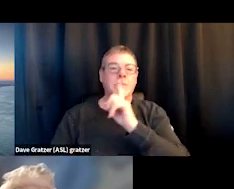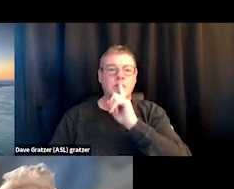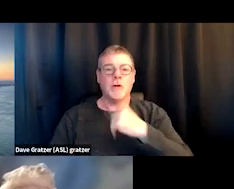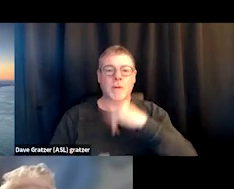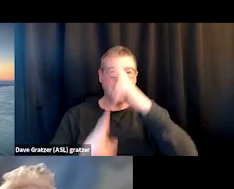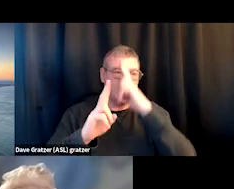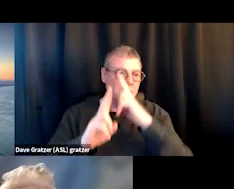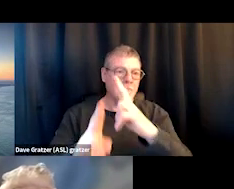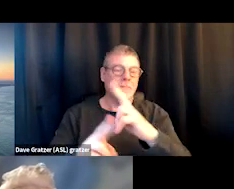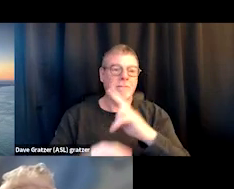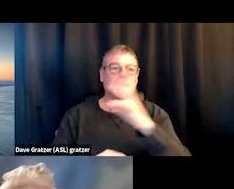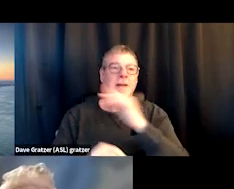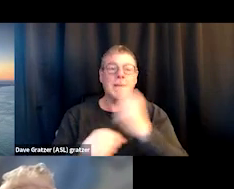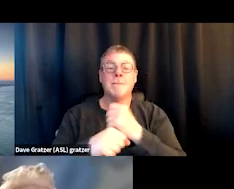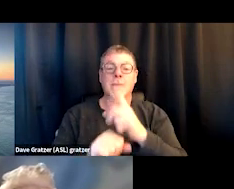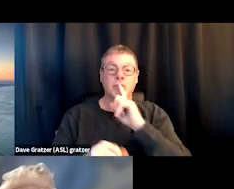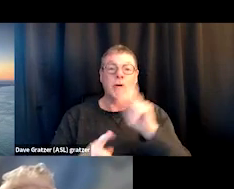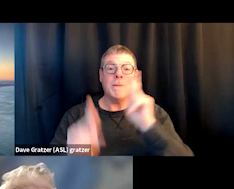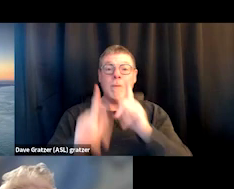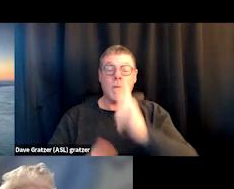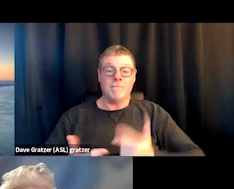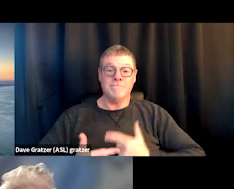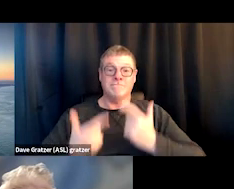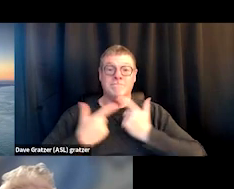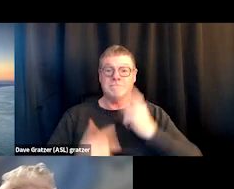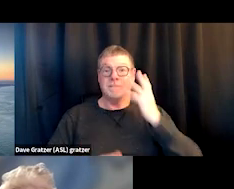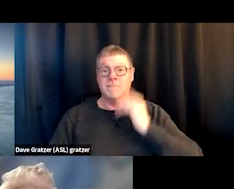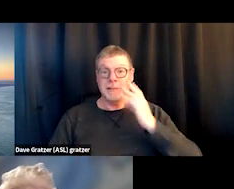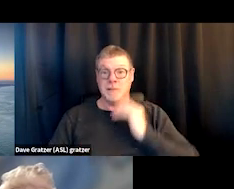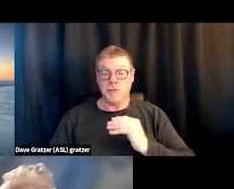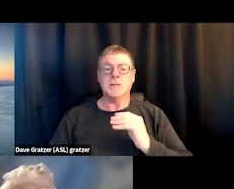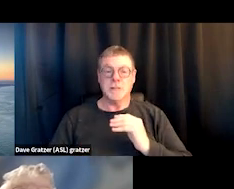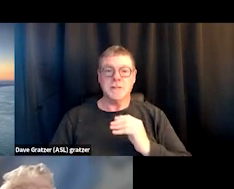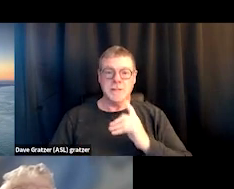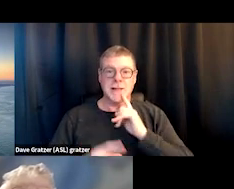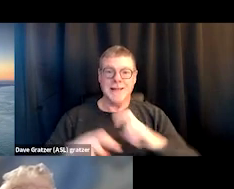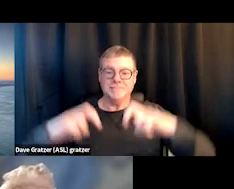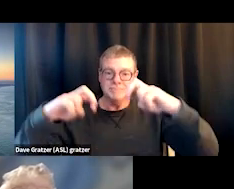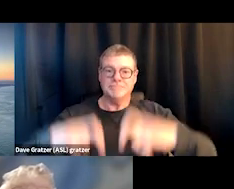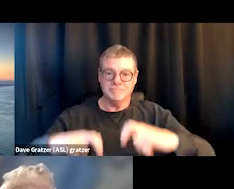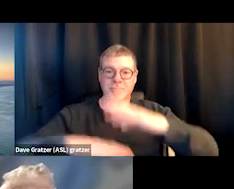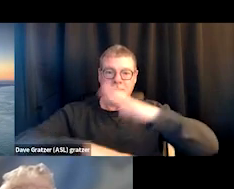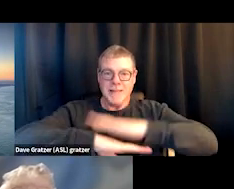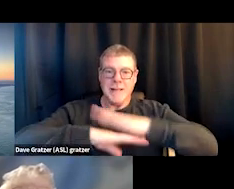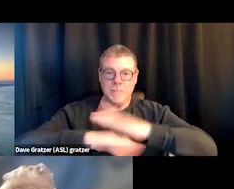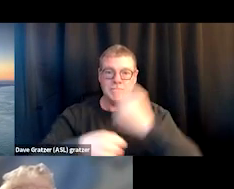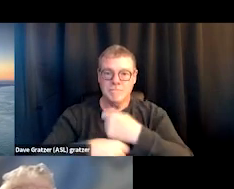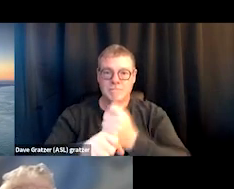and making sure that people with lived experience are at decision-making tables, are helping to lead,